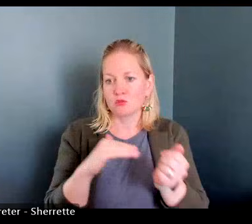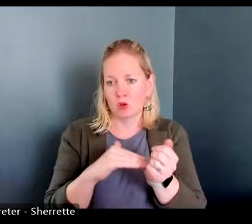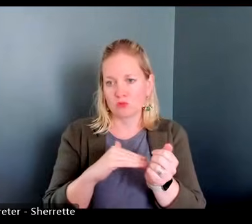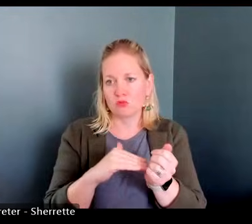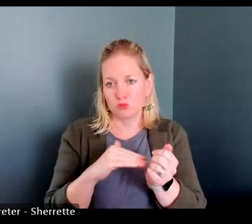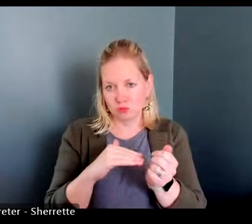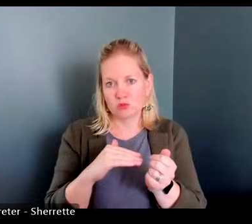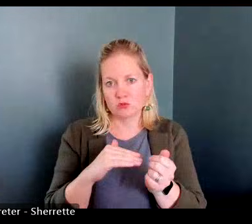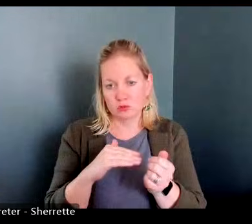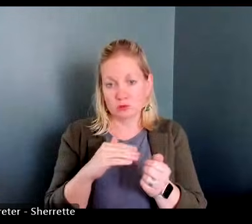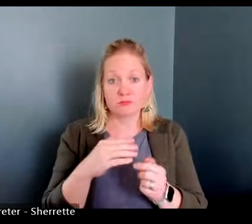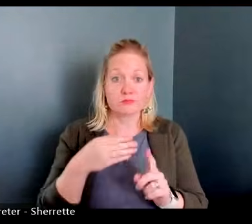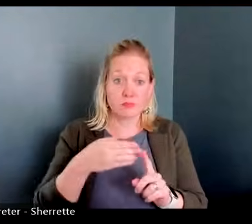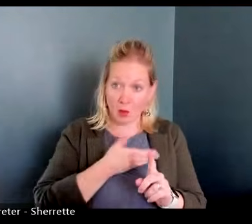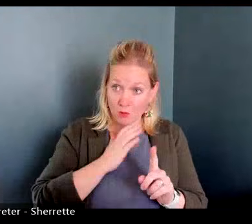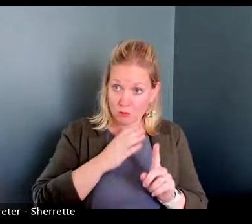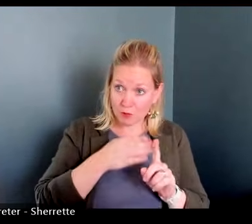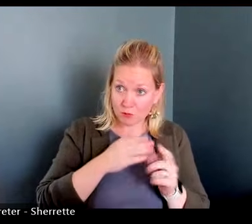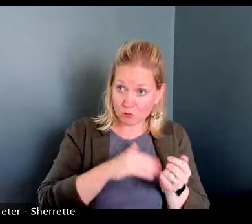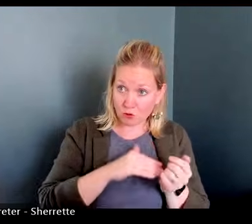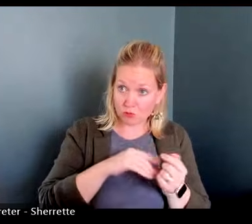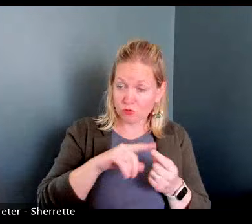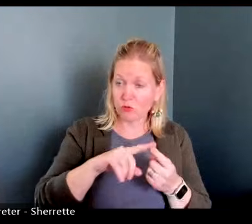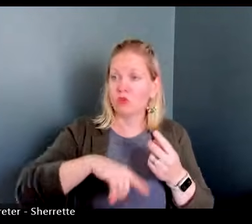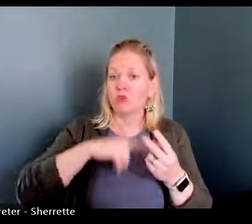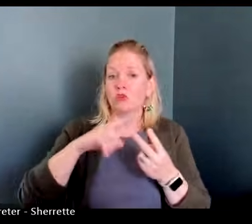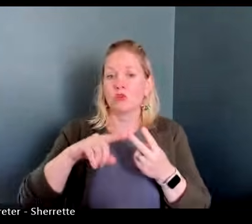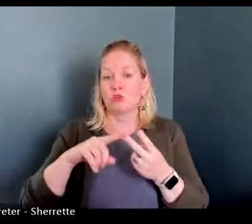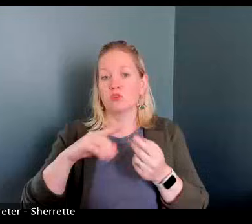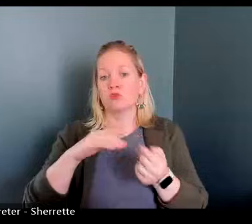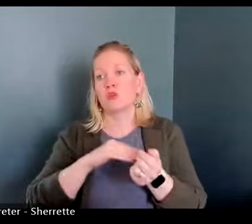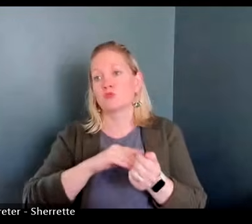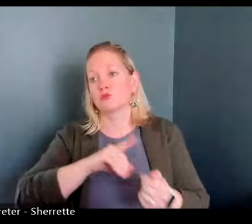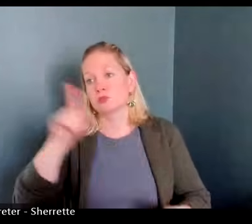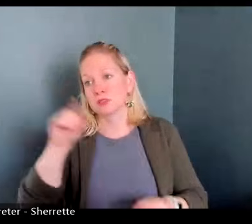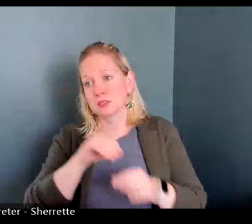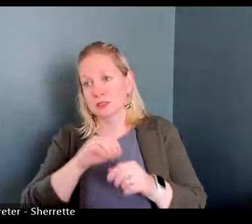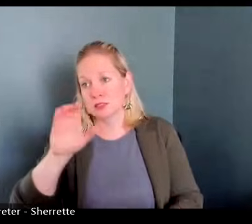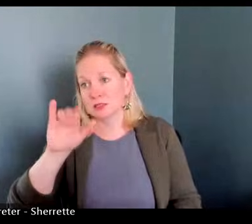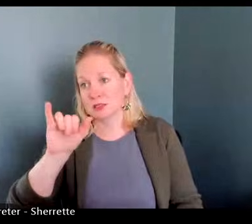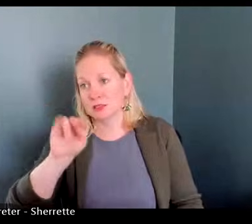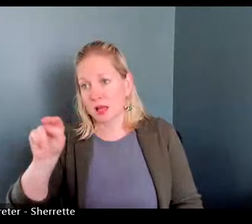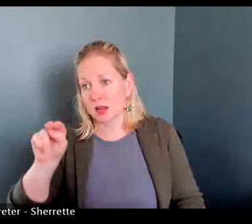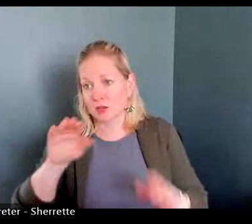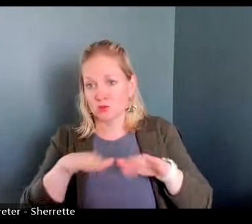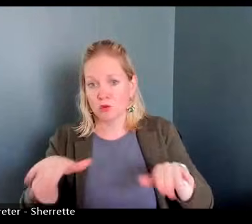primary doctor, and then even the doctors up at the Cincinnati Children's Hospital,